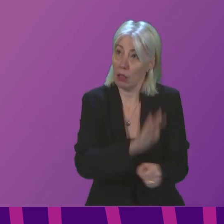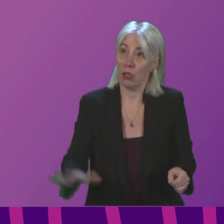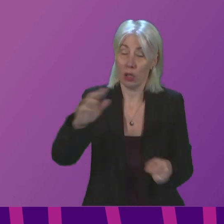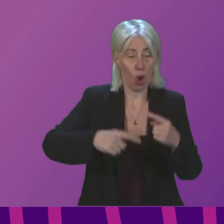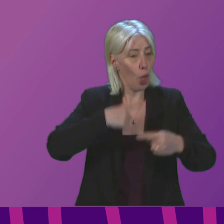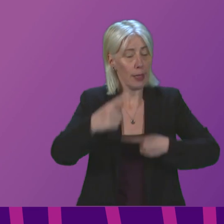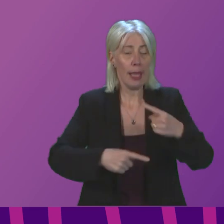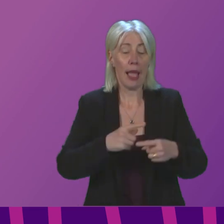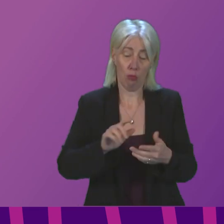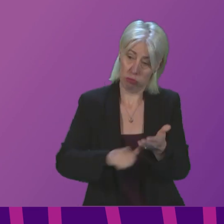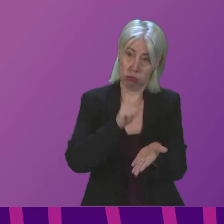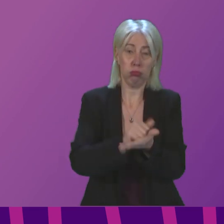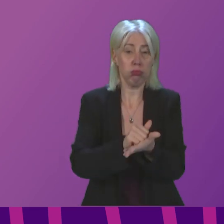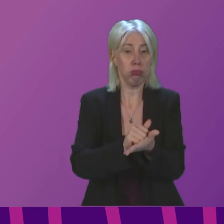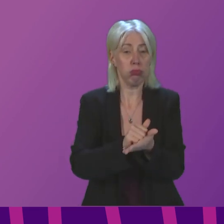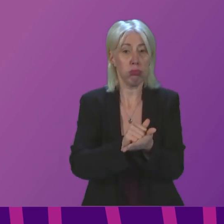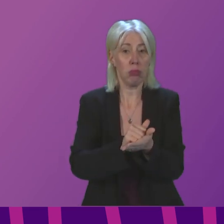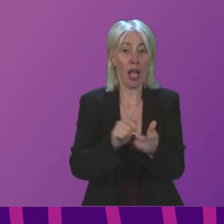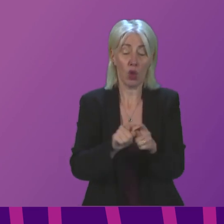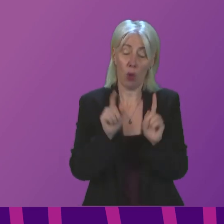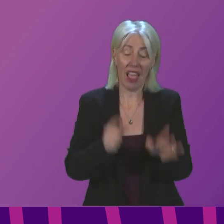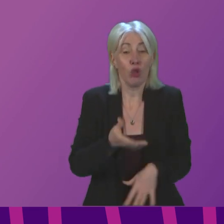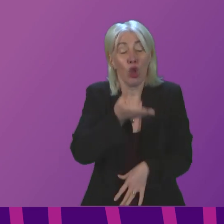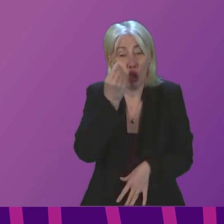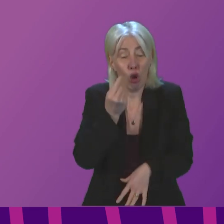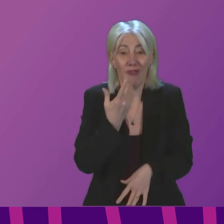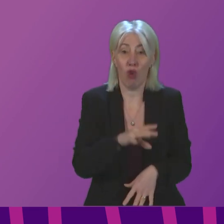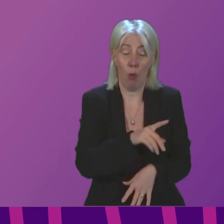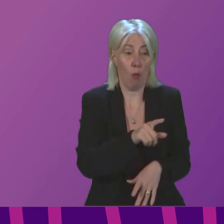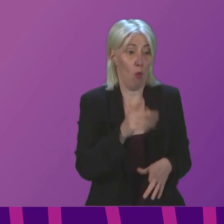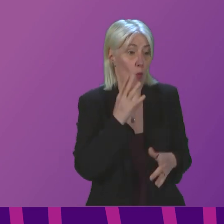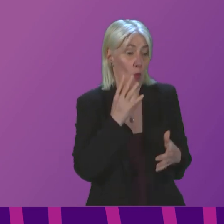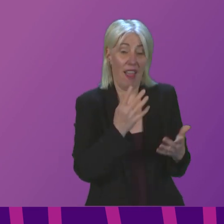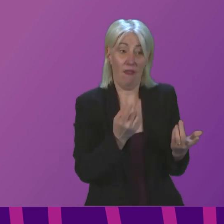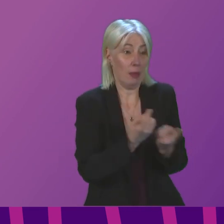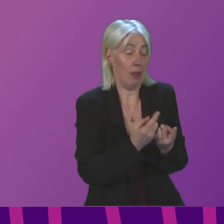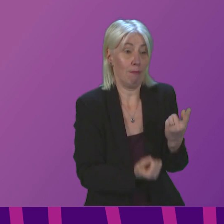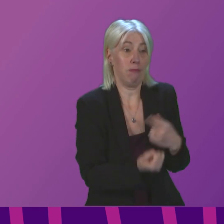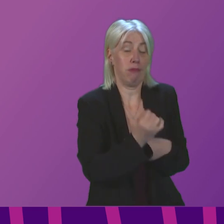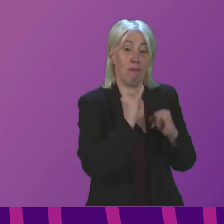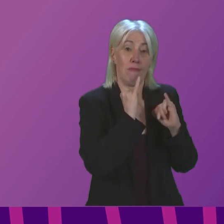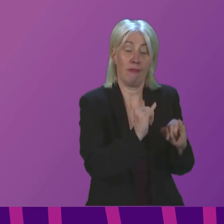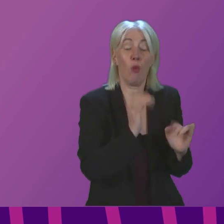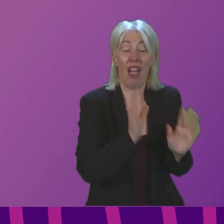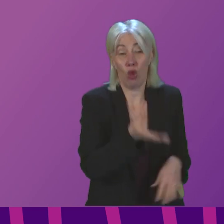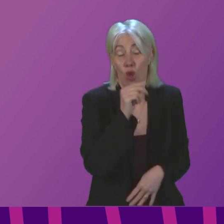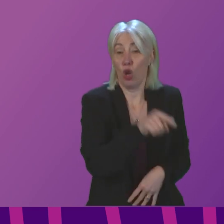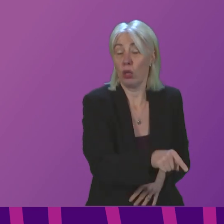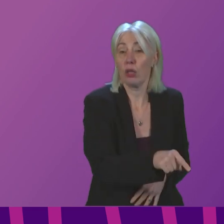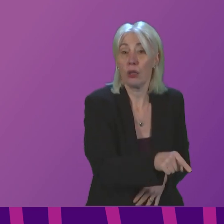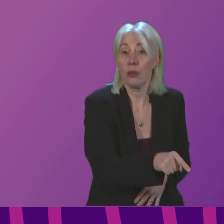right and proper, as is the need to learn lessons when things go wrong. That is a daily